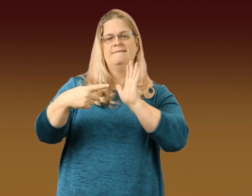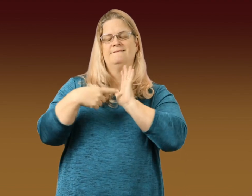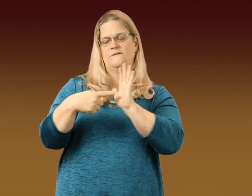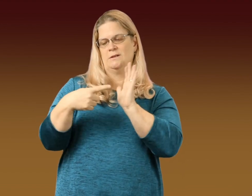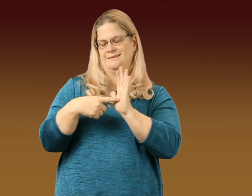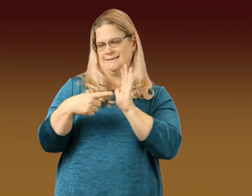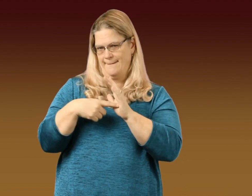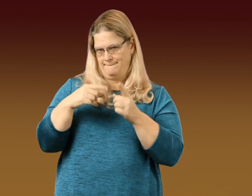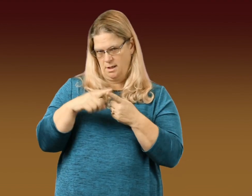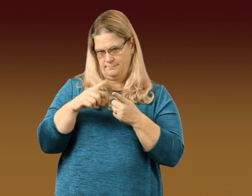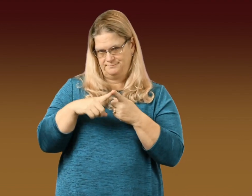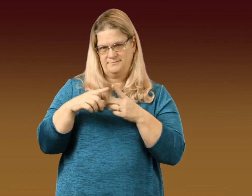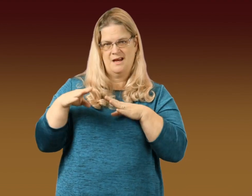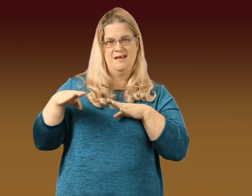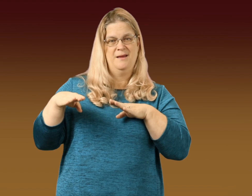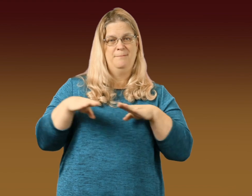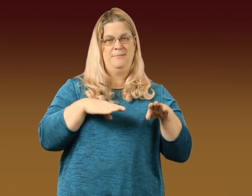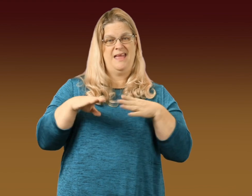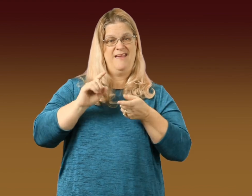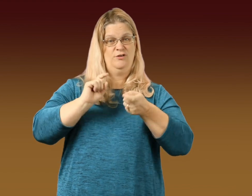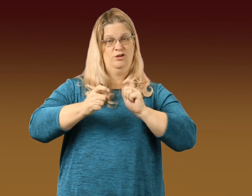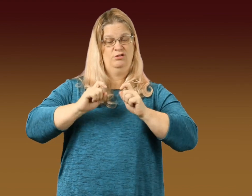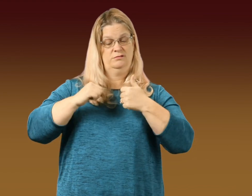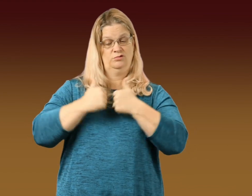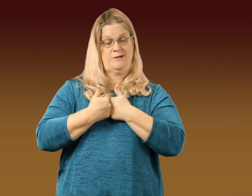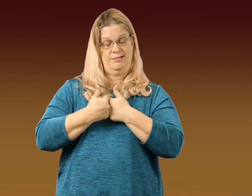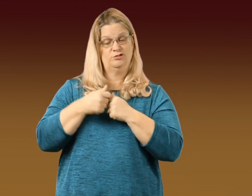For example, this can include behavioral challenges,